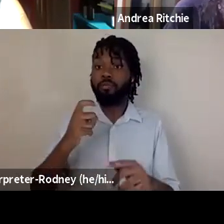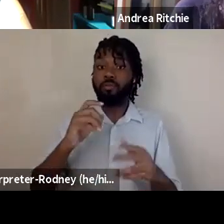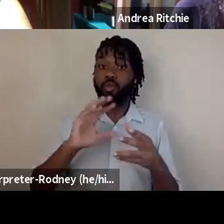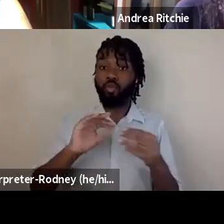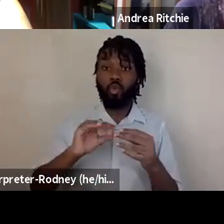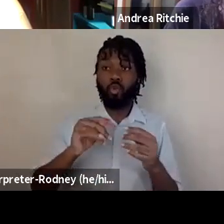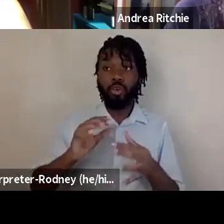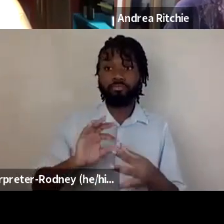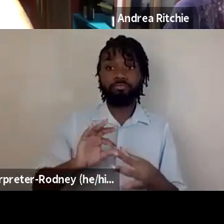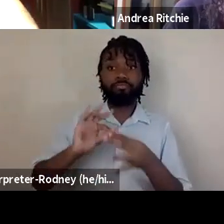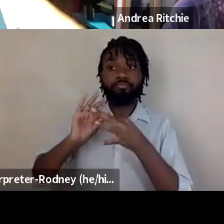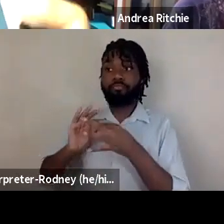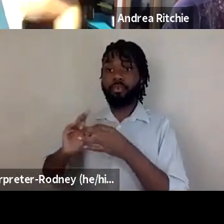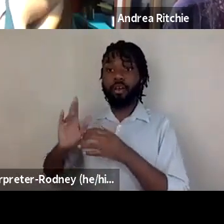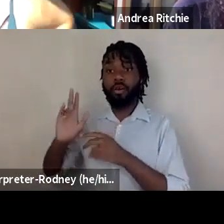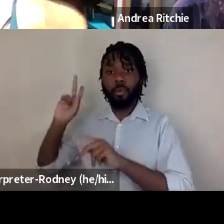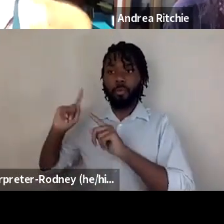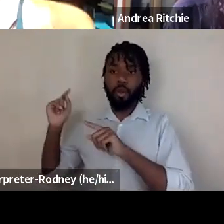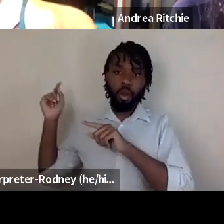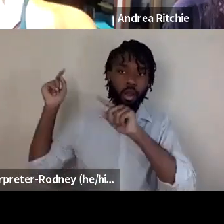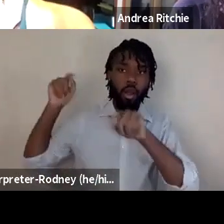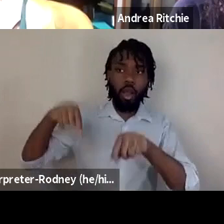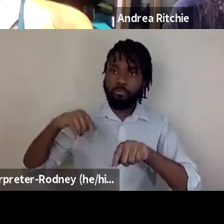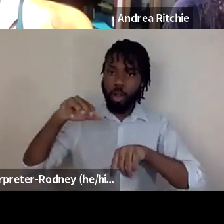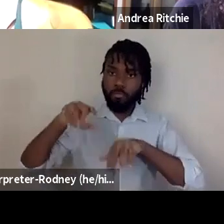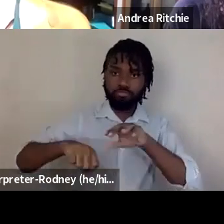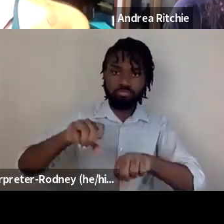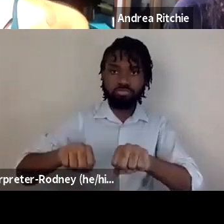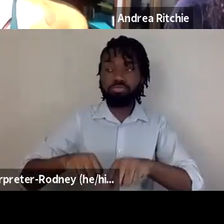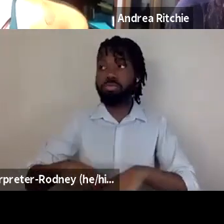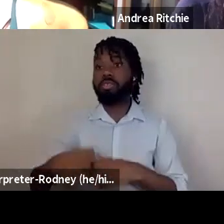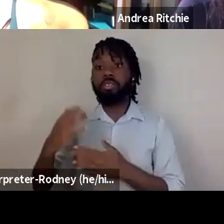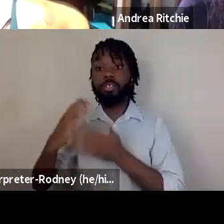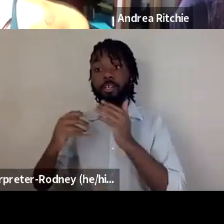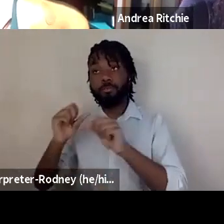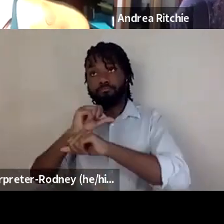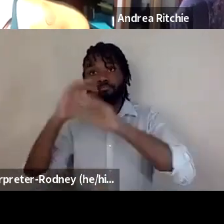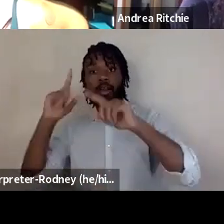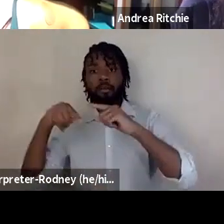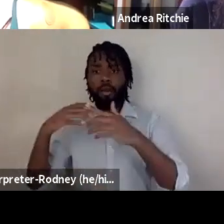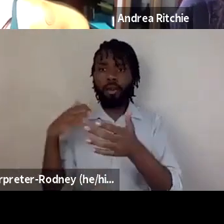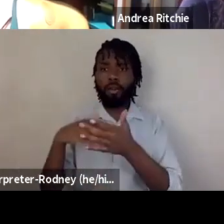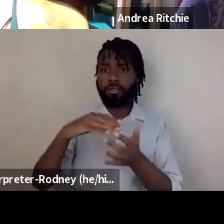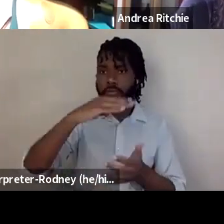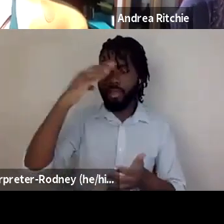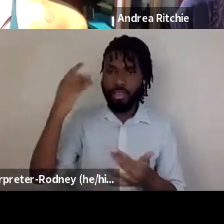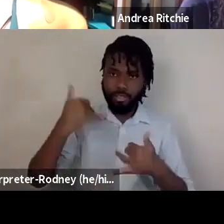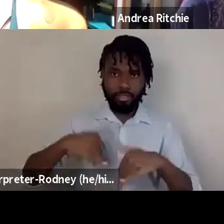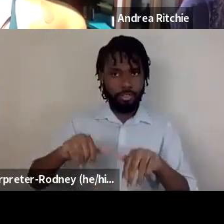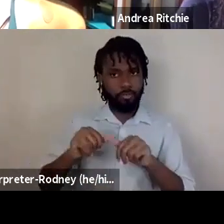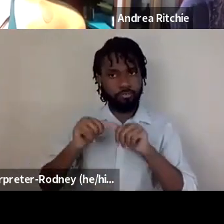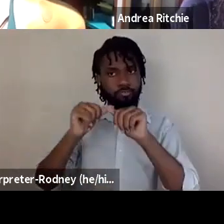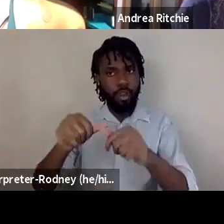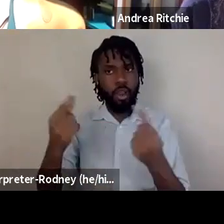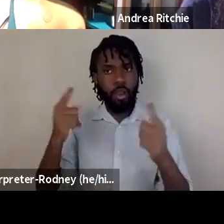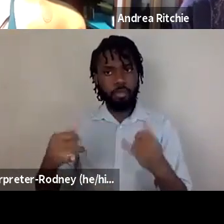that come from anti-blackness, that come from slavery that play out to this day in police interactions.